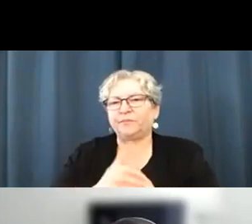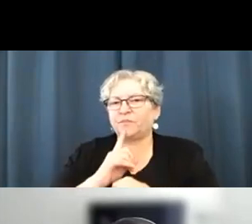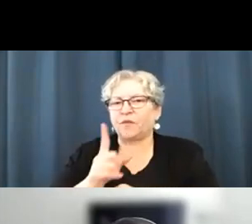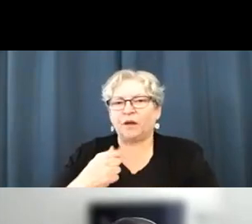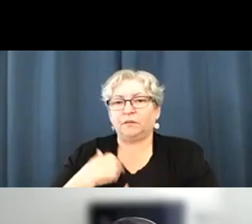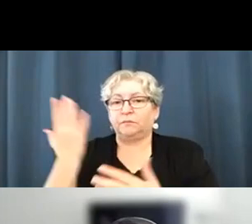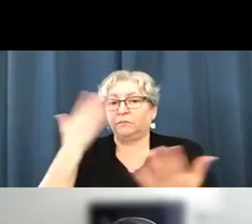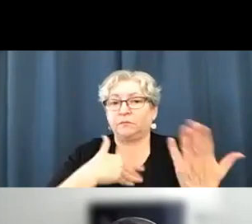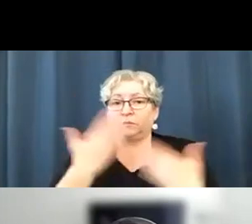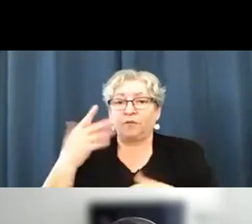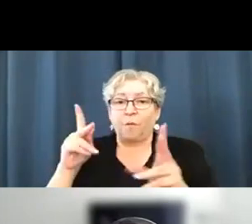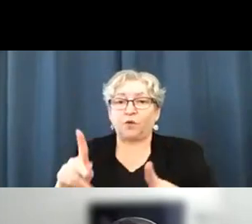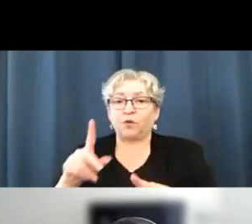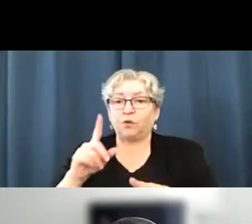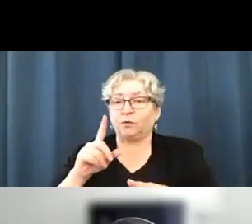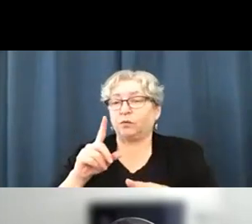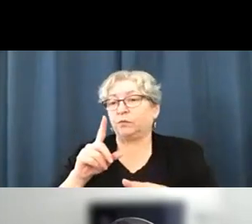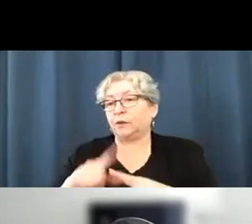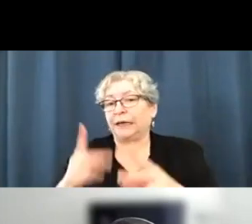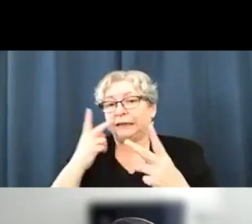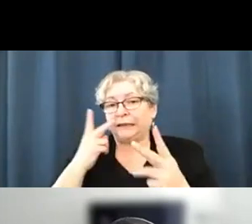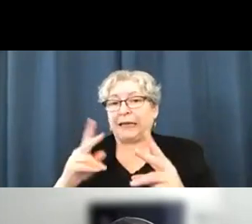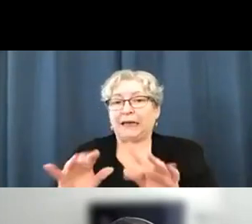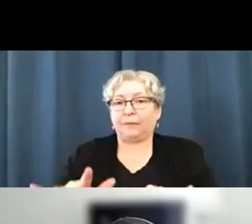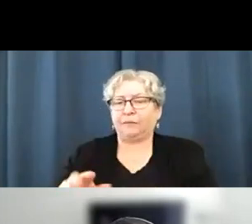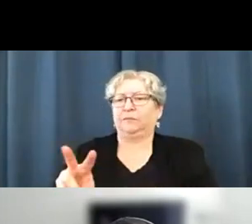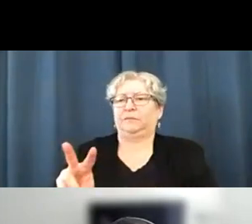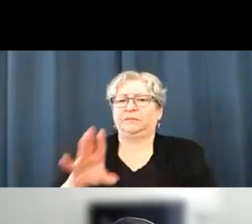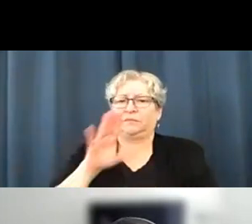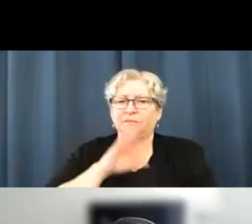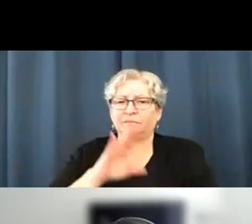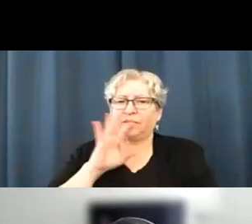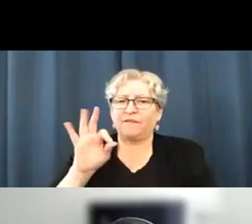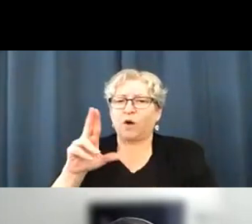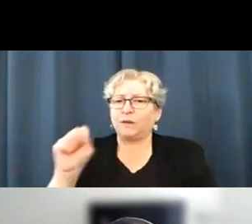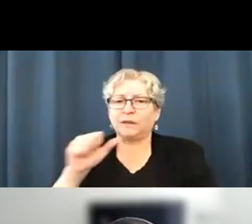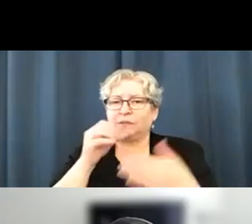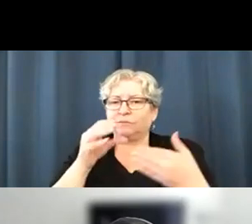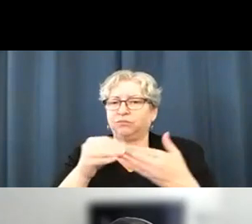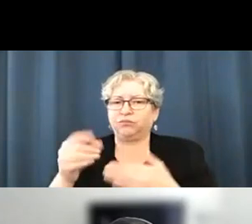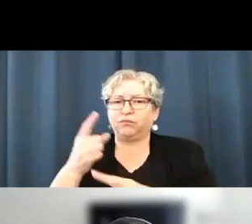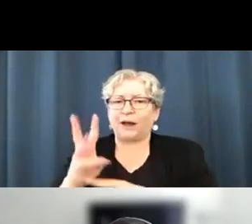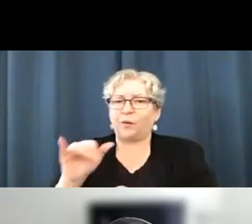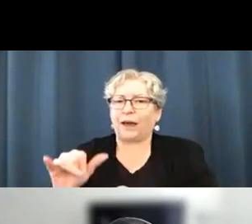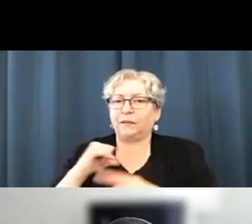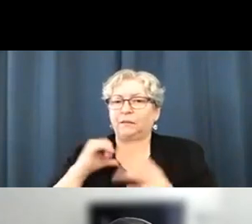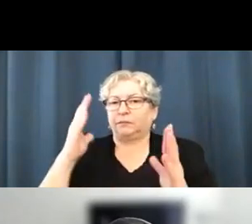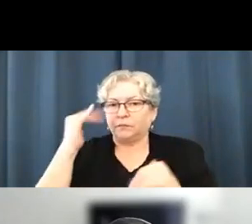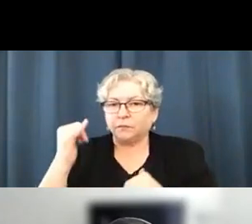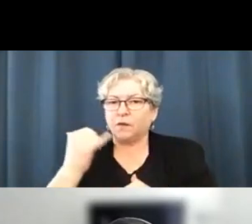to a screen reader user and for a keyboard user, would be very frustrating because focus has not been directed there. So, this is unexpected and incorrect focus order.